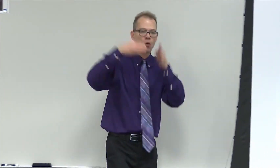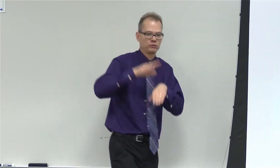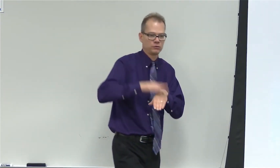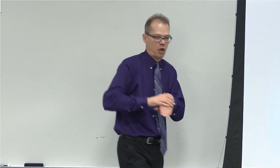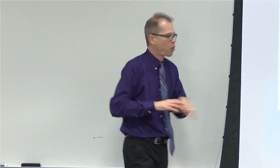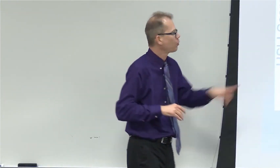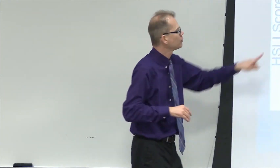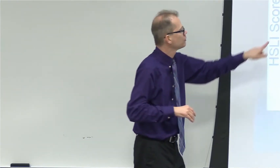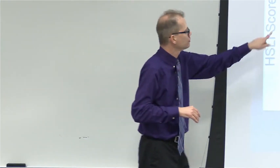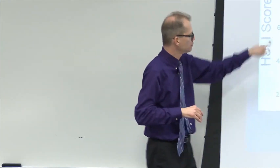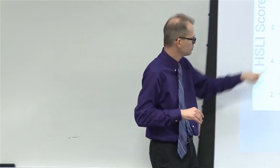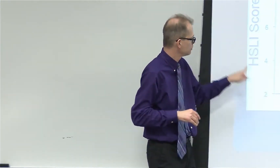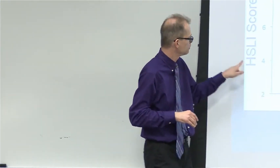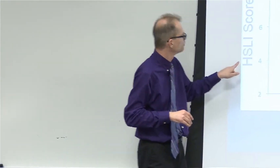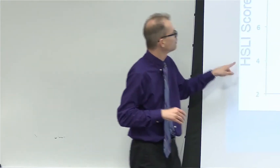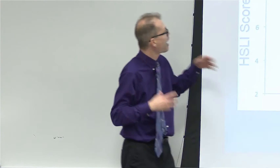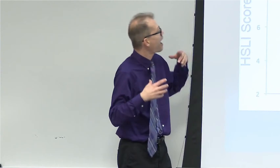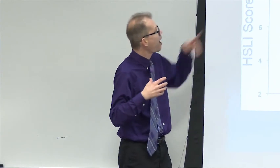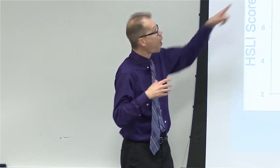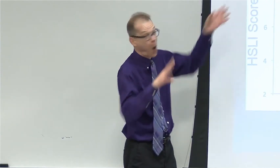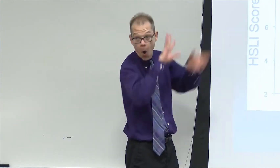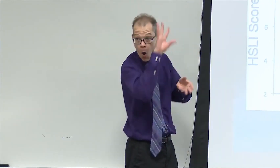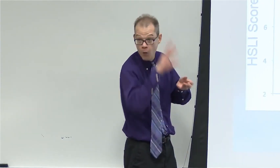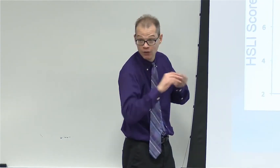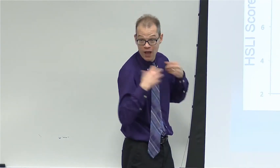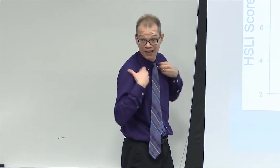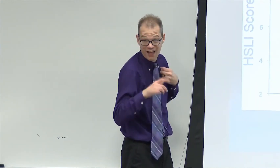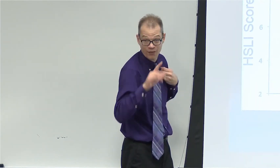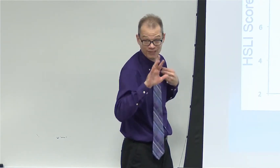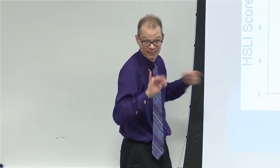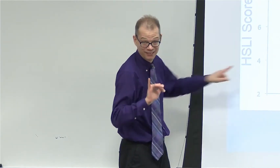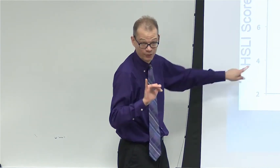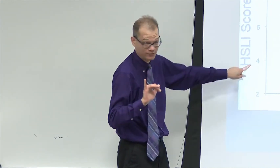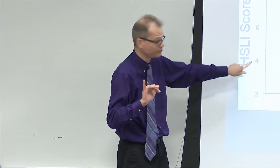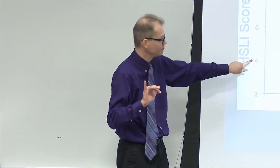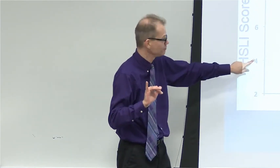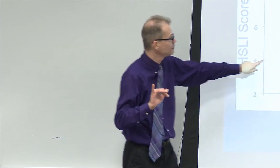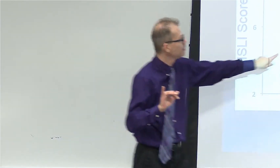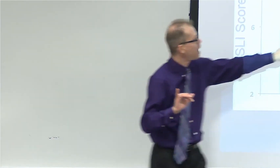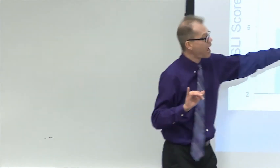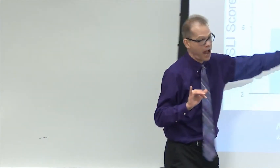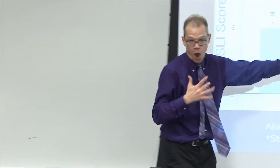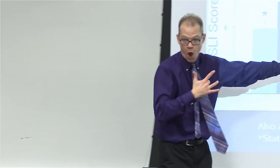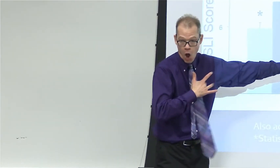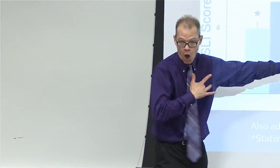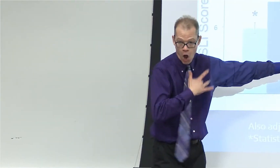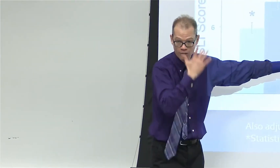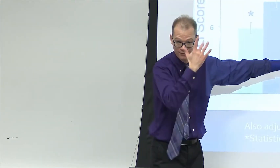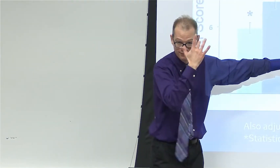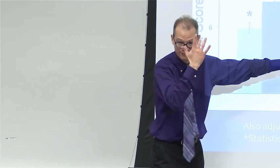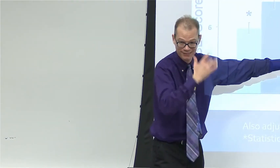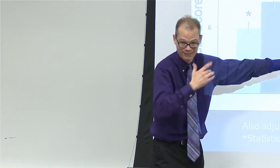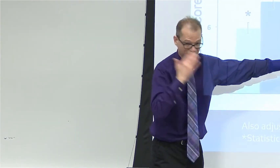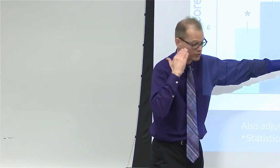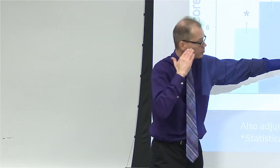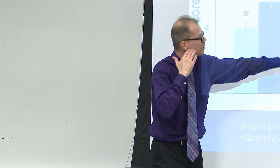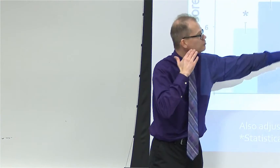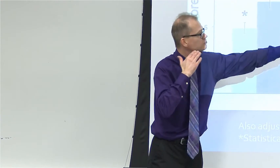and focused on their overall health literacy, their heart disease knowledge,